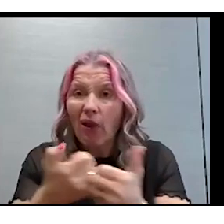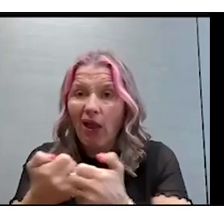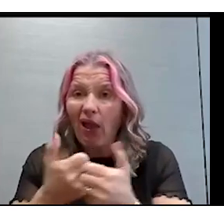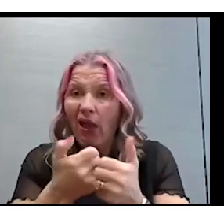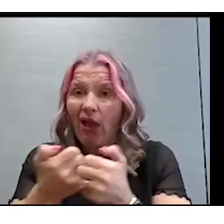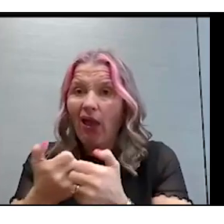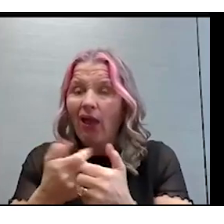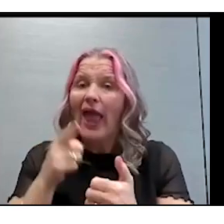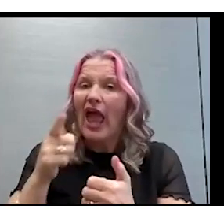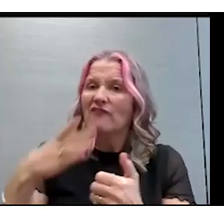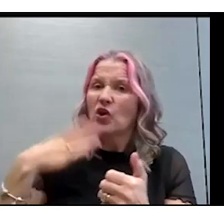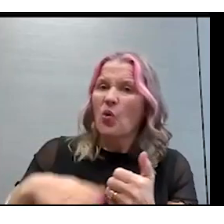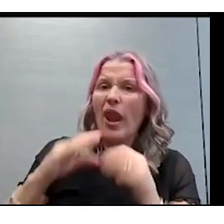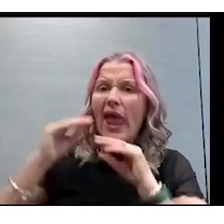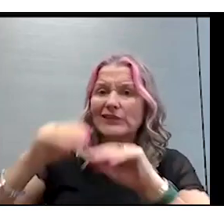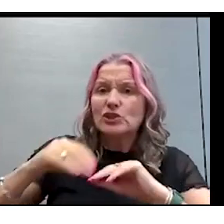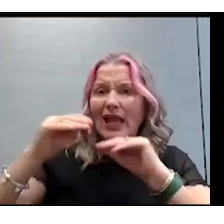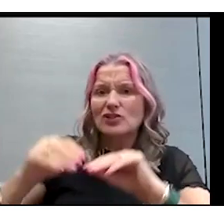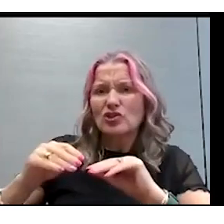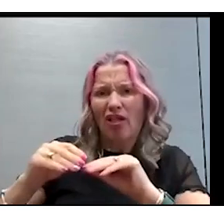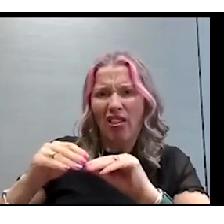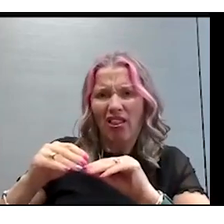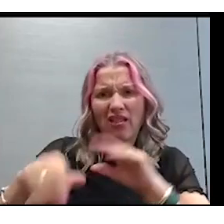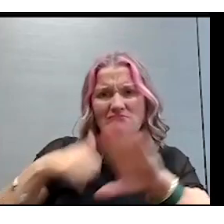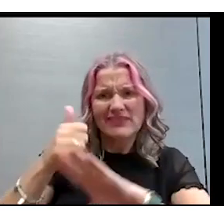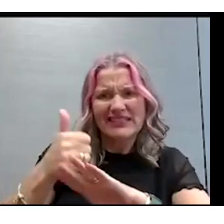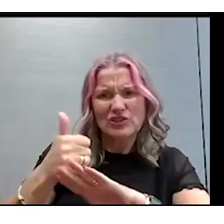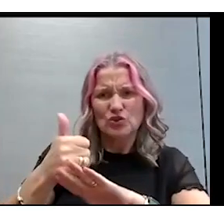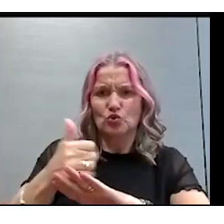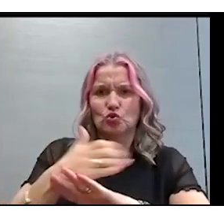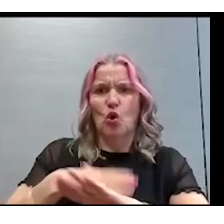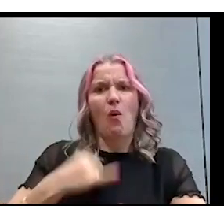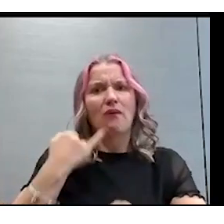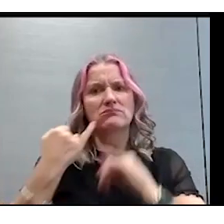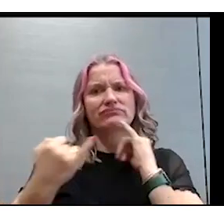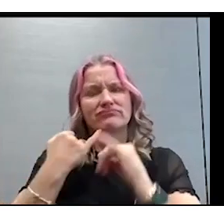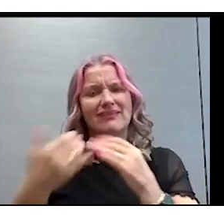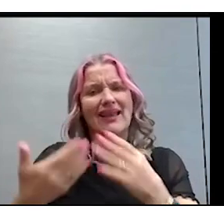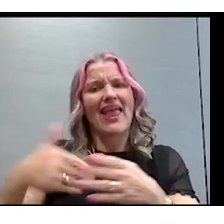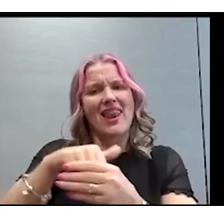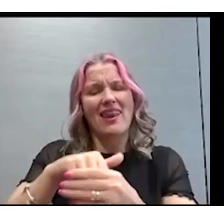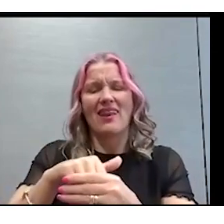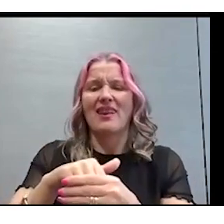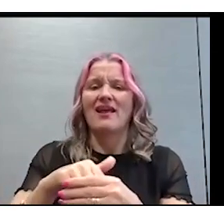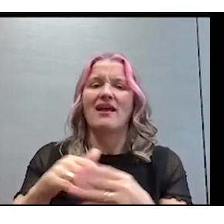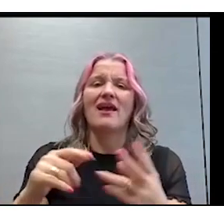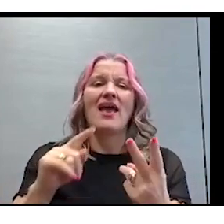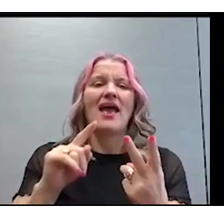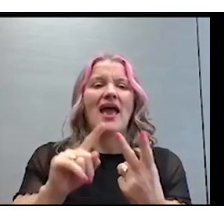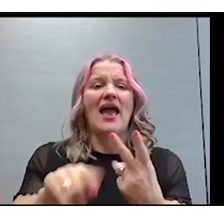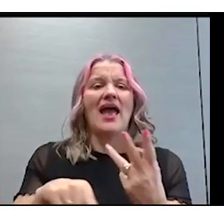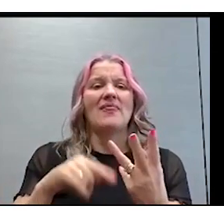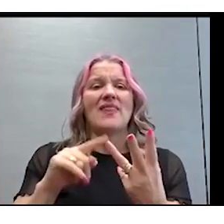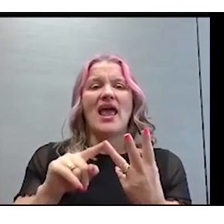then you definitely want 0 because you don't want to allow for that. Then on top of that is what we call system messaging.